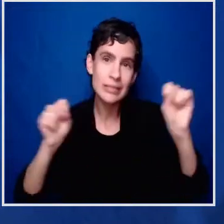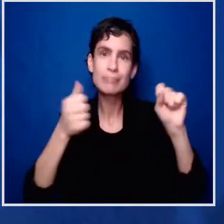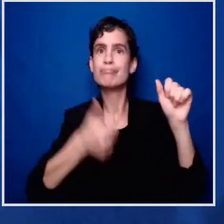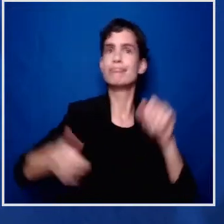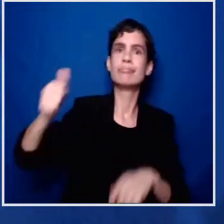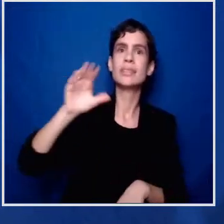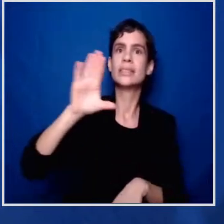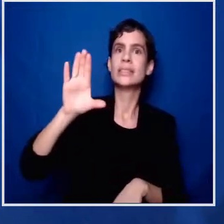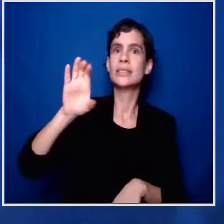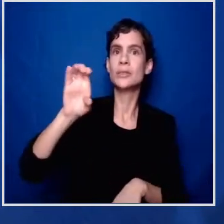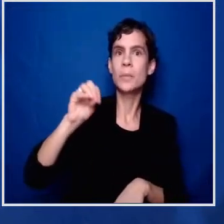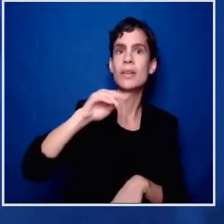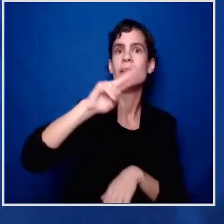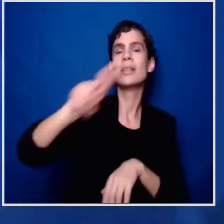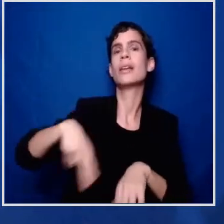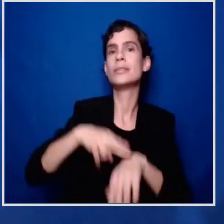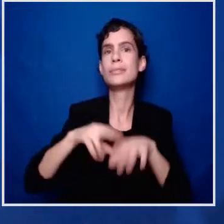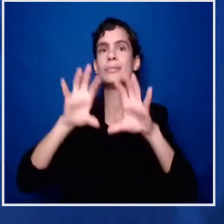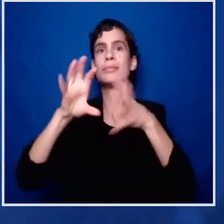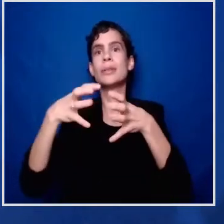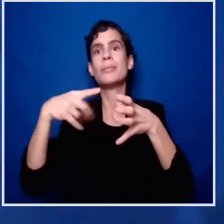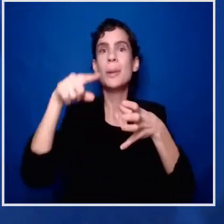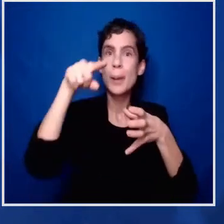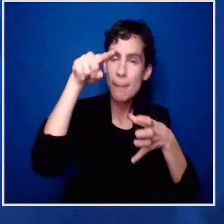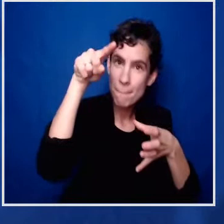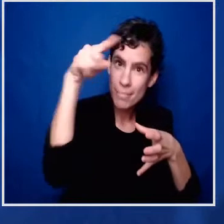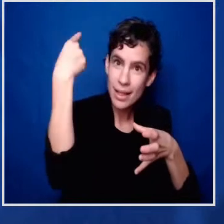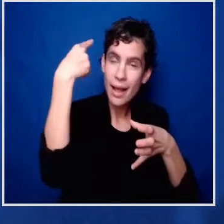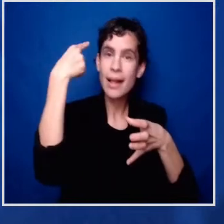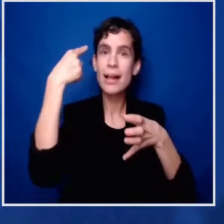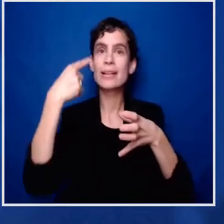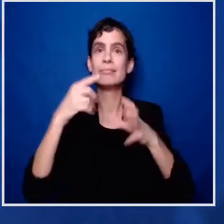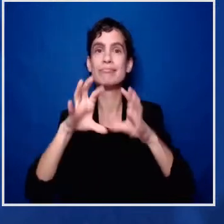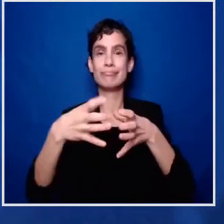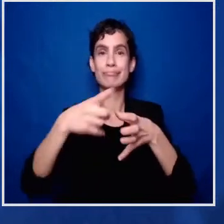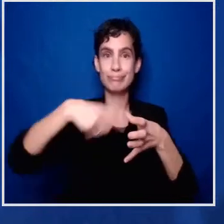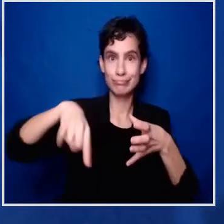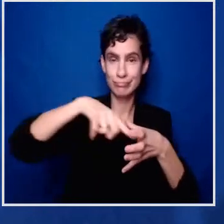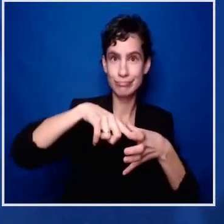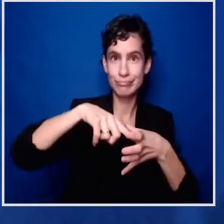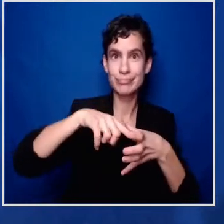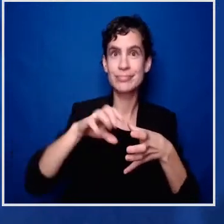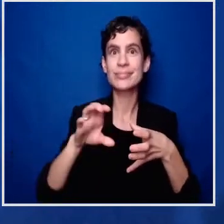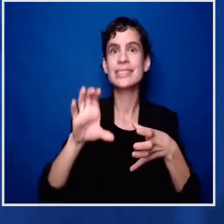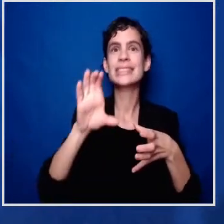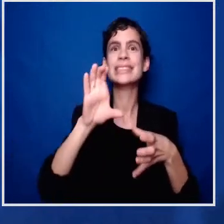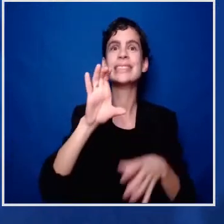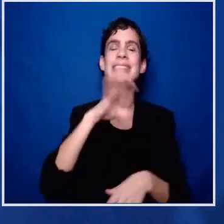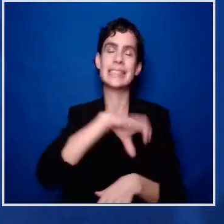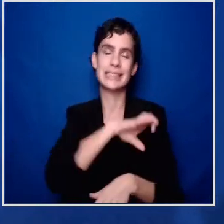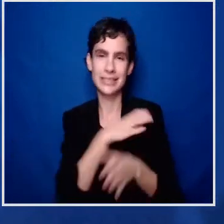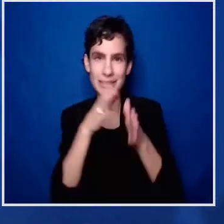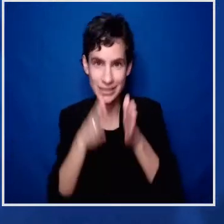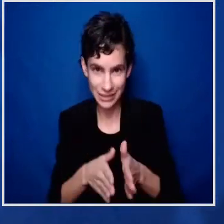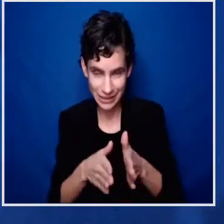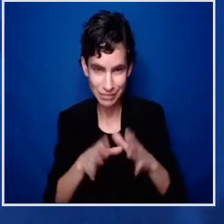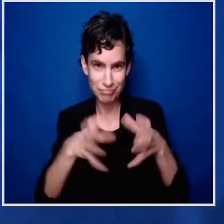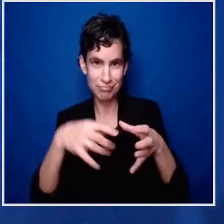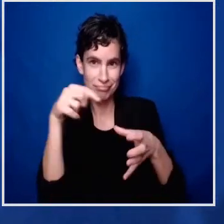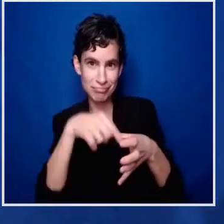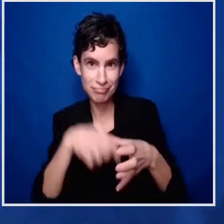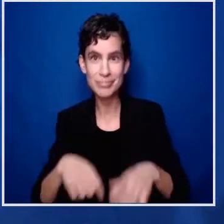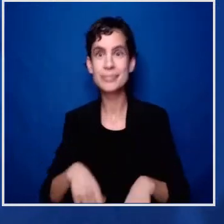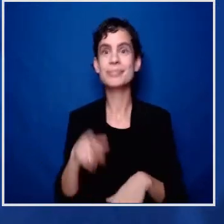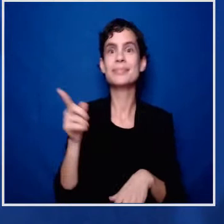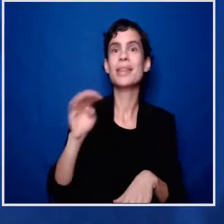WELCOME, MELANIE CAMPBELL.